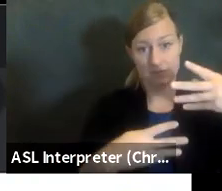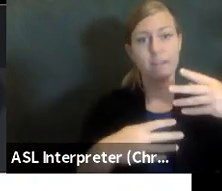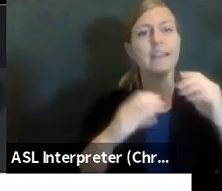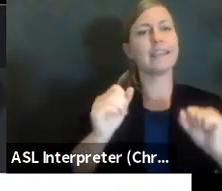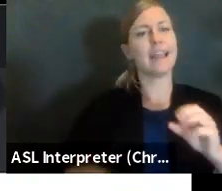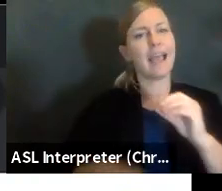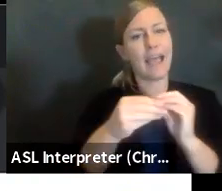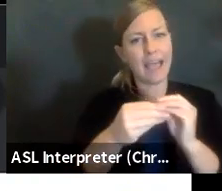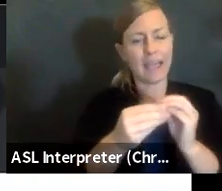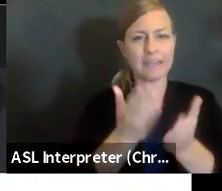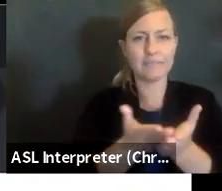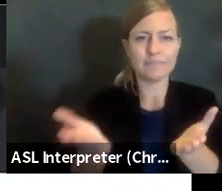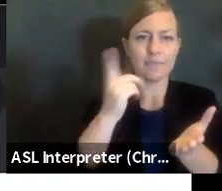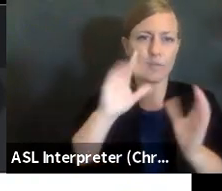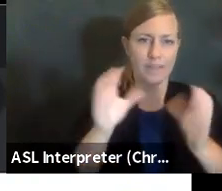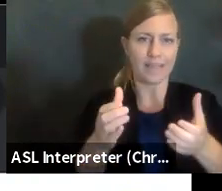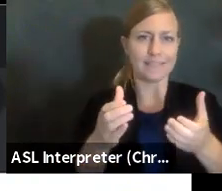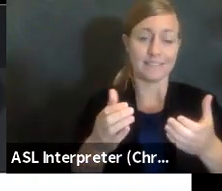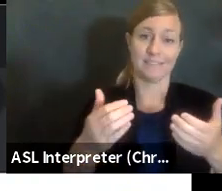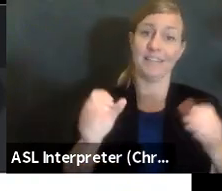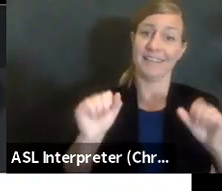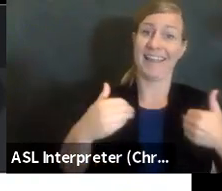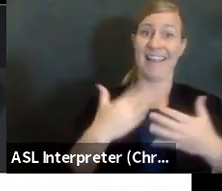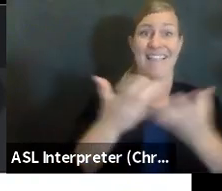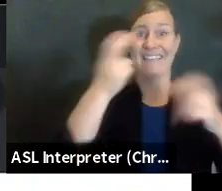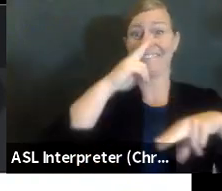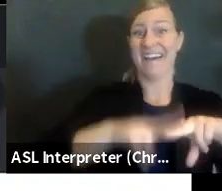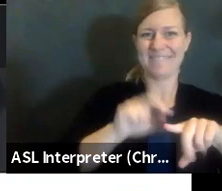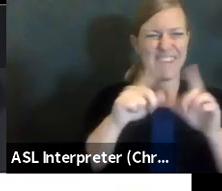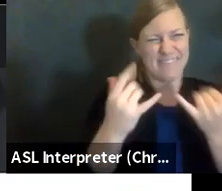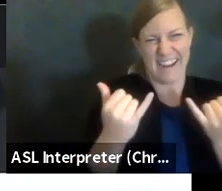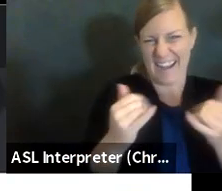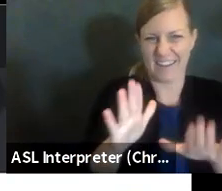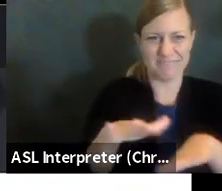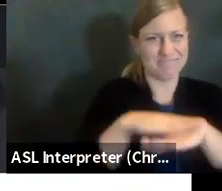ESD 112 - Katherine Livick: And there is a lot of fun to be had here, but we're not going to have that fun today. This is for tomorrow.